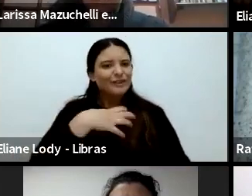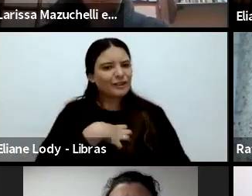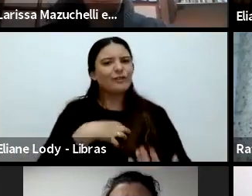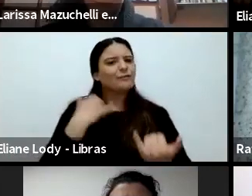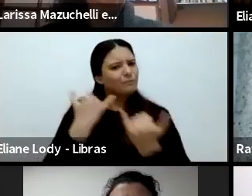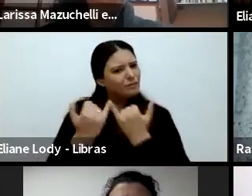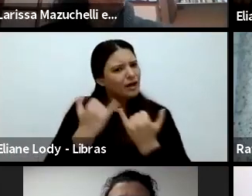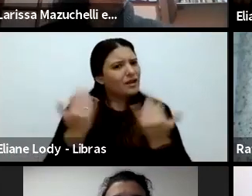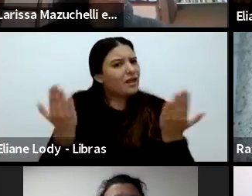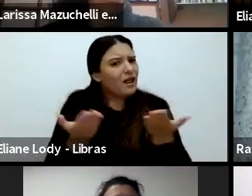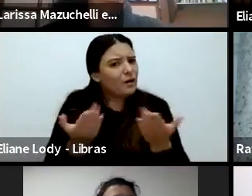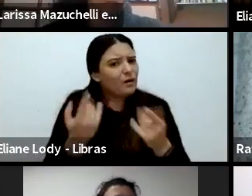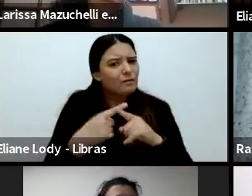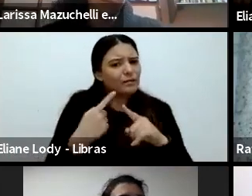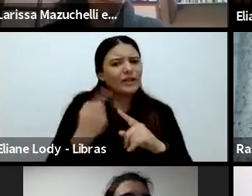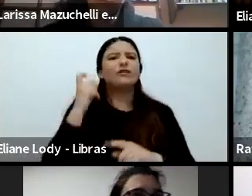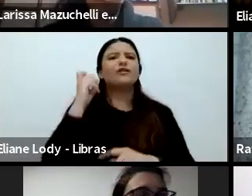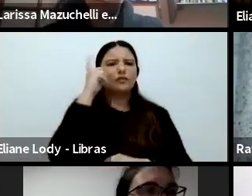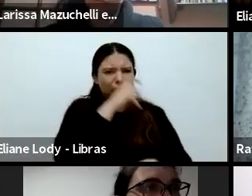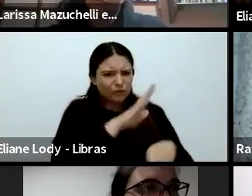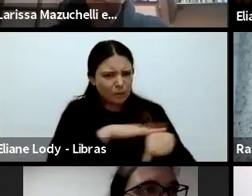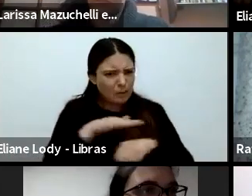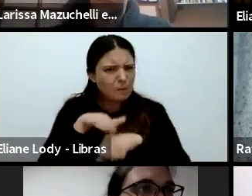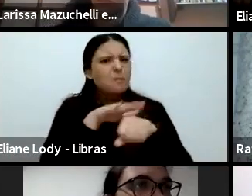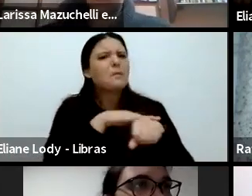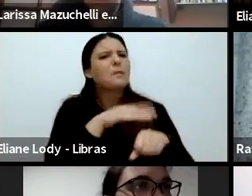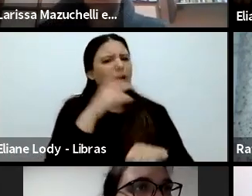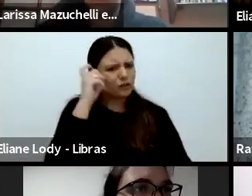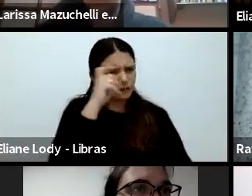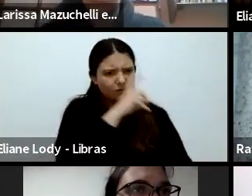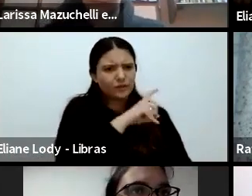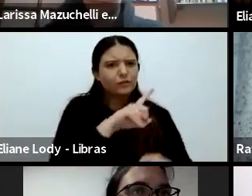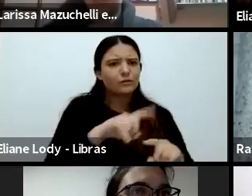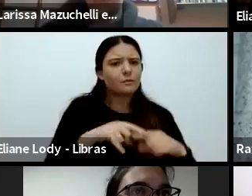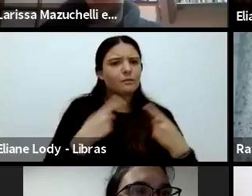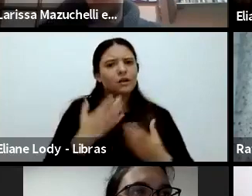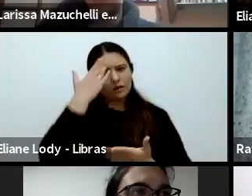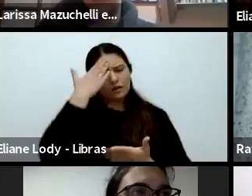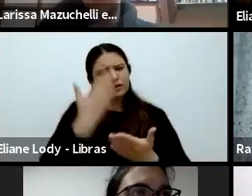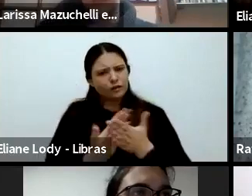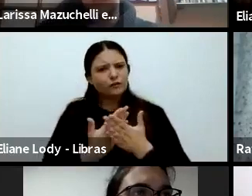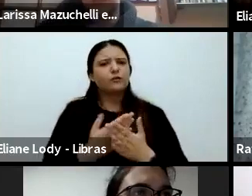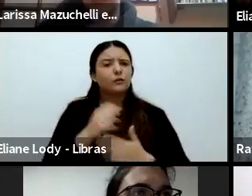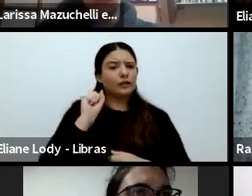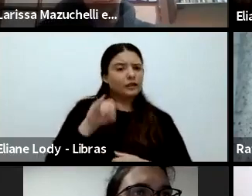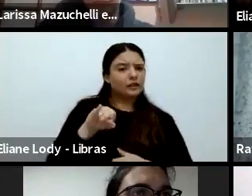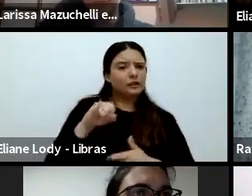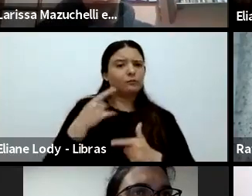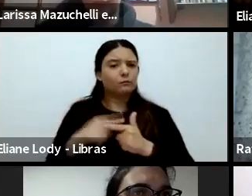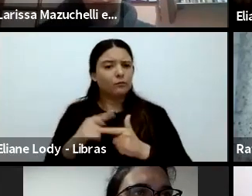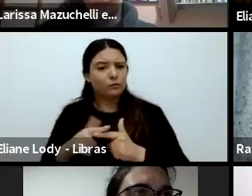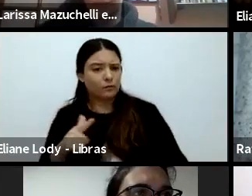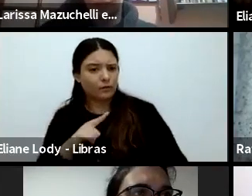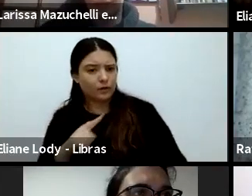hard to do but it's, it's, I completely believe that that's completely believe that that's, you know if there's a problem know if there's a problem with.